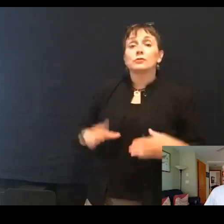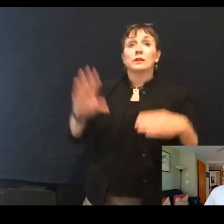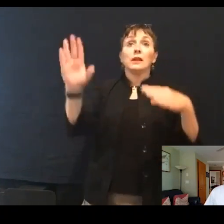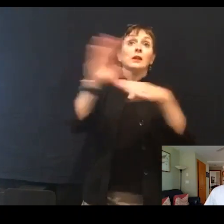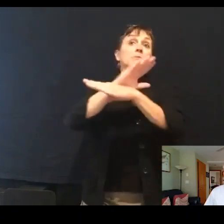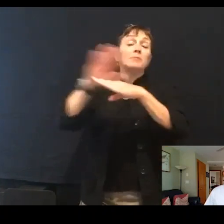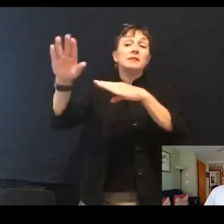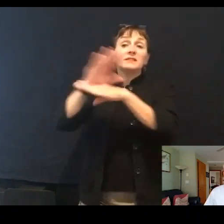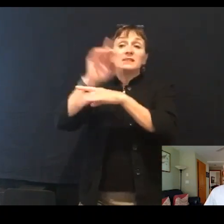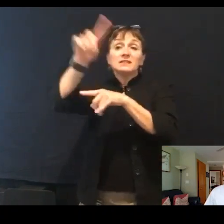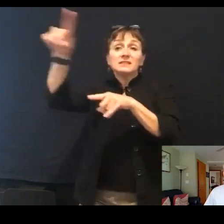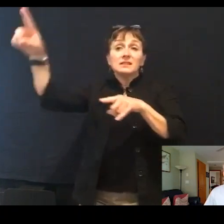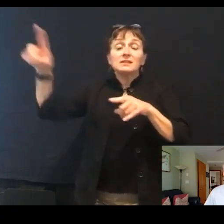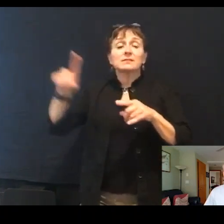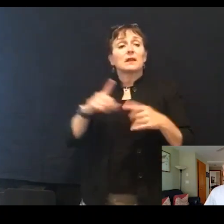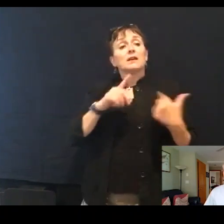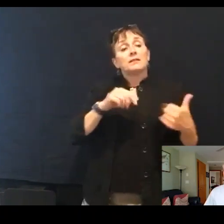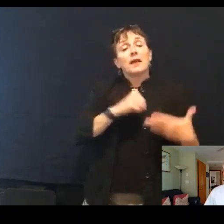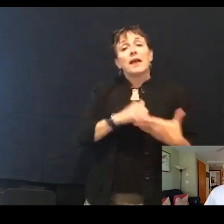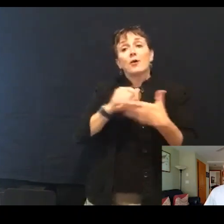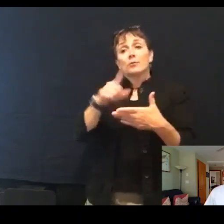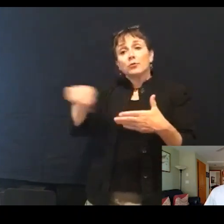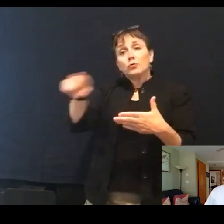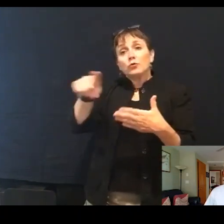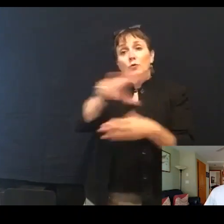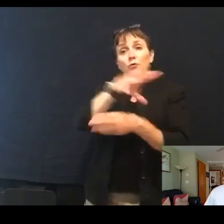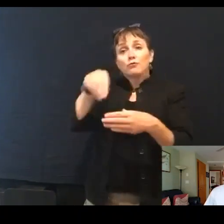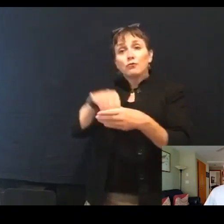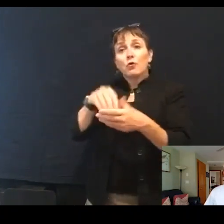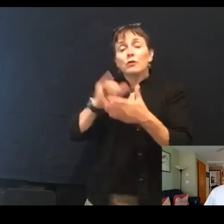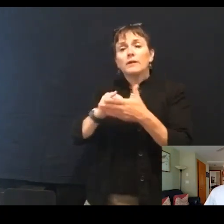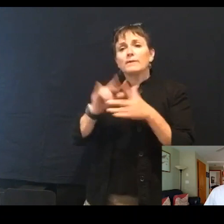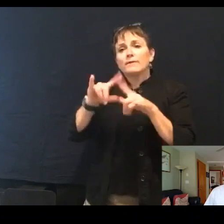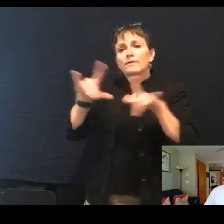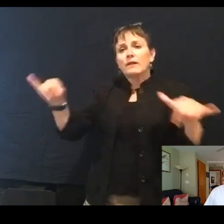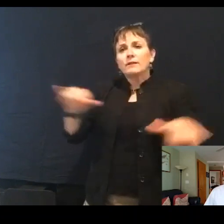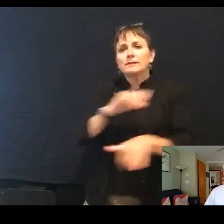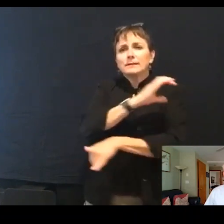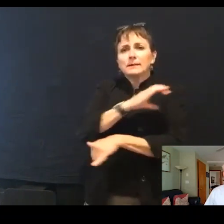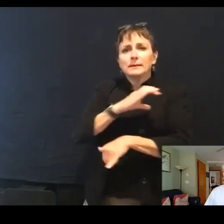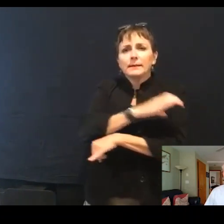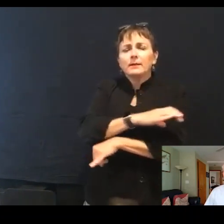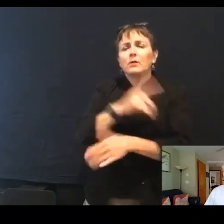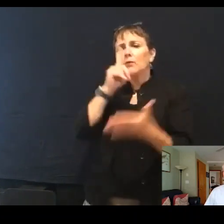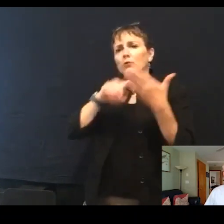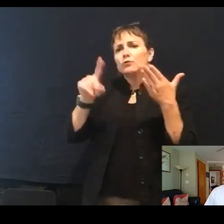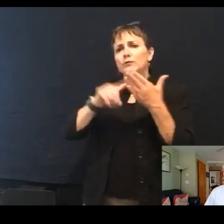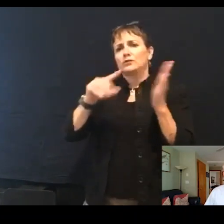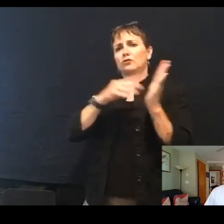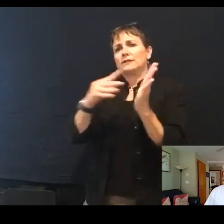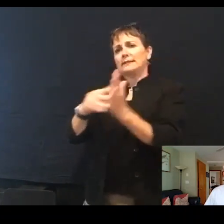They help enroll in clinical studies, focus studies. And they are a really powerful tool